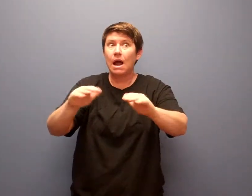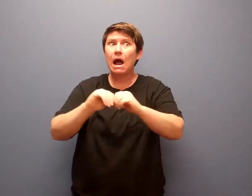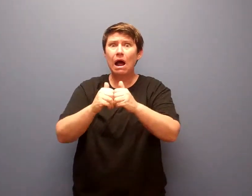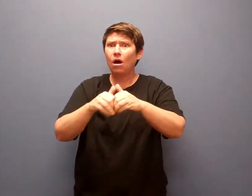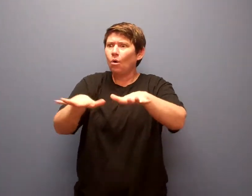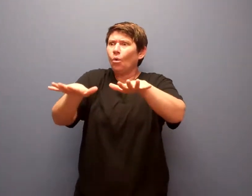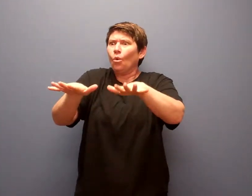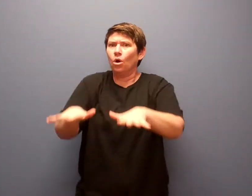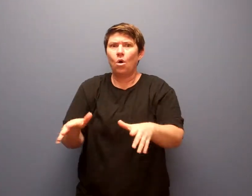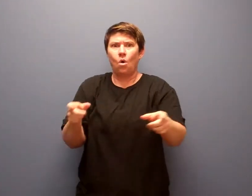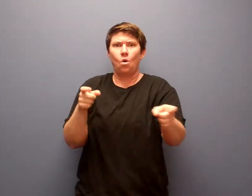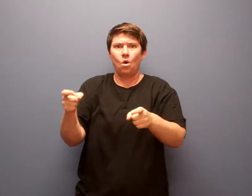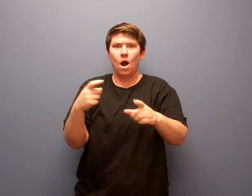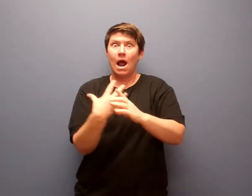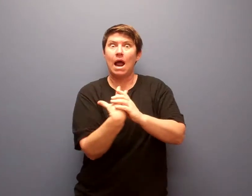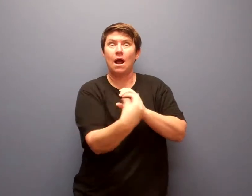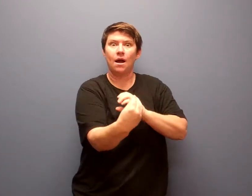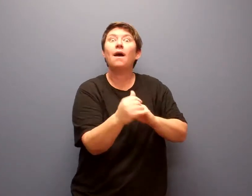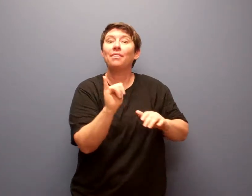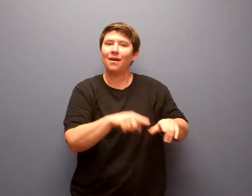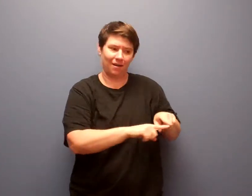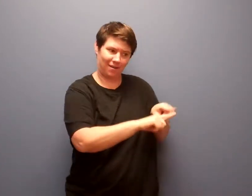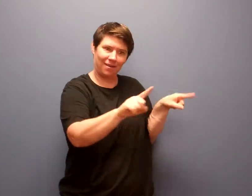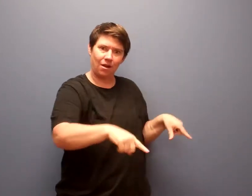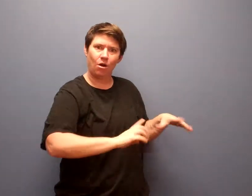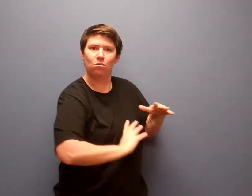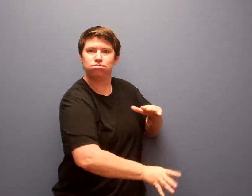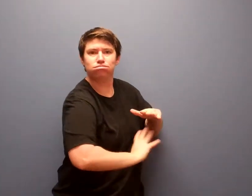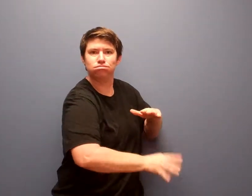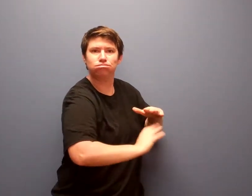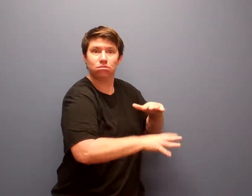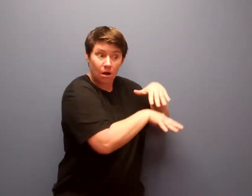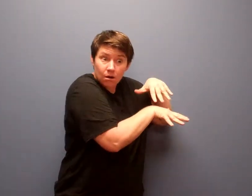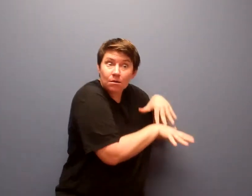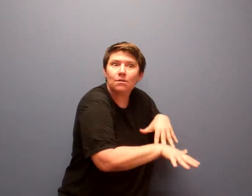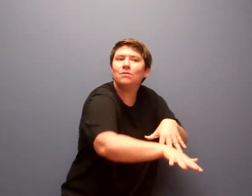and the storm drains are output for the water to get out of the streets.